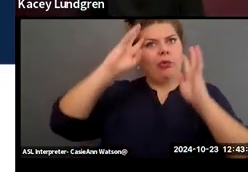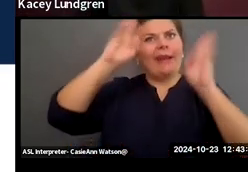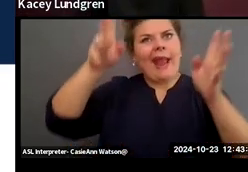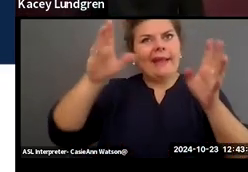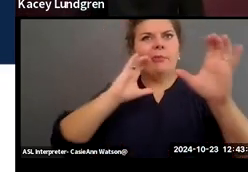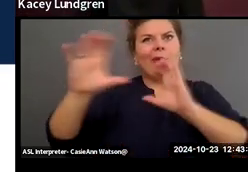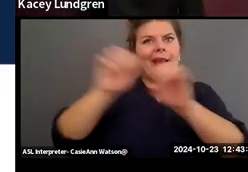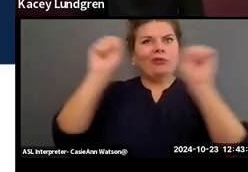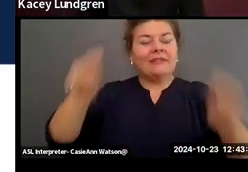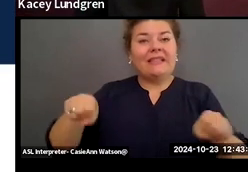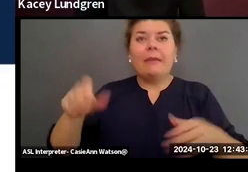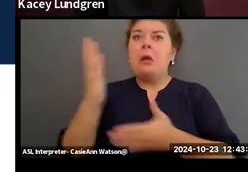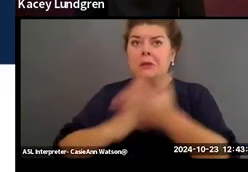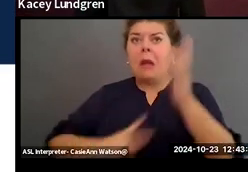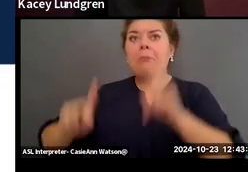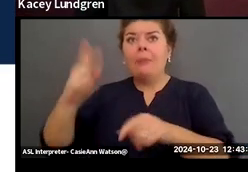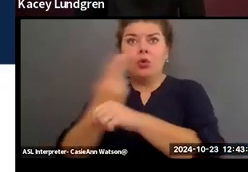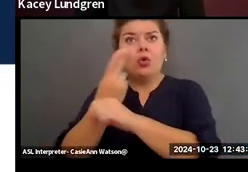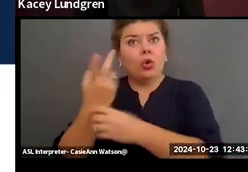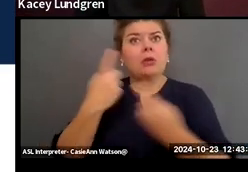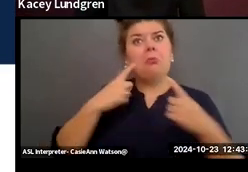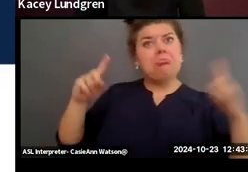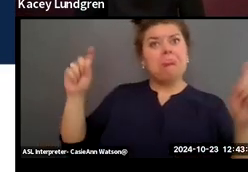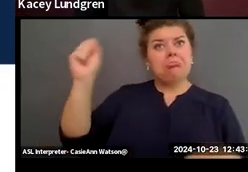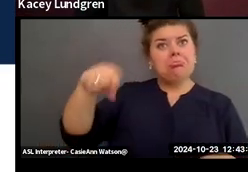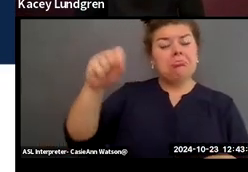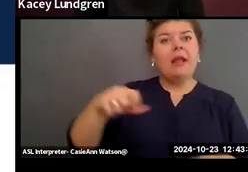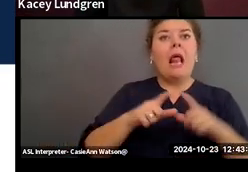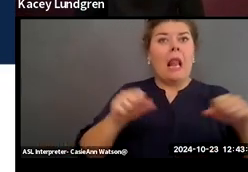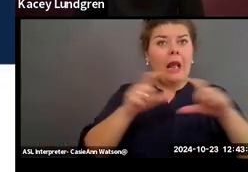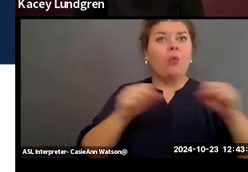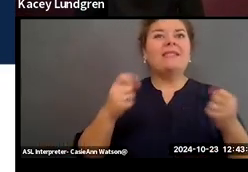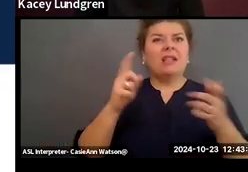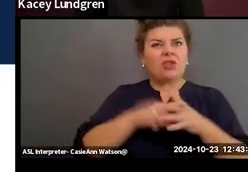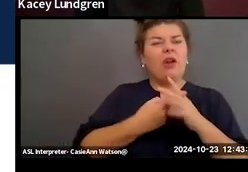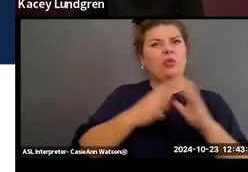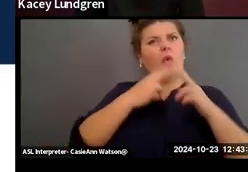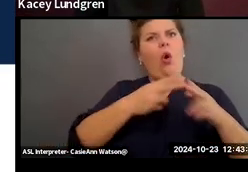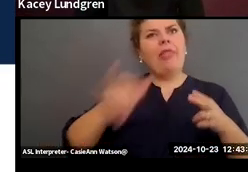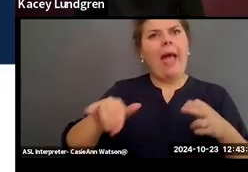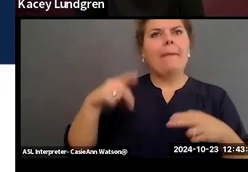that people do use and use successfully. Linguists are starting to classify it as a pigeon,